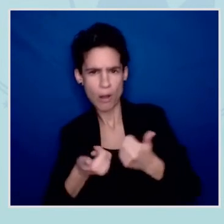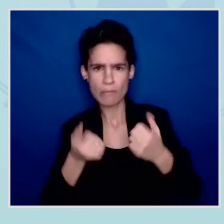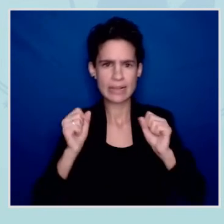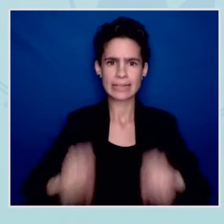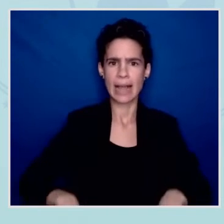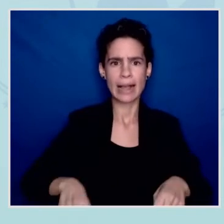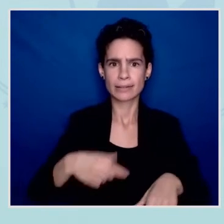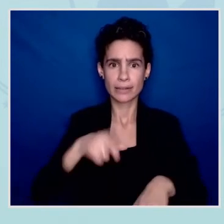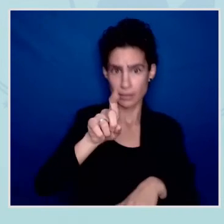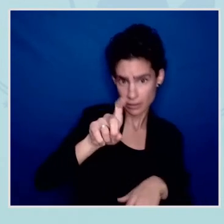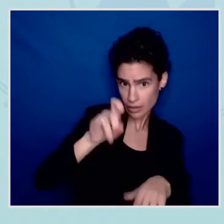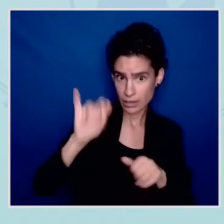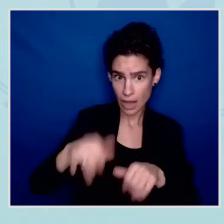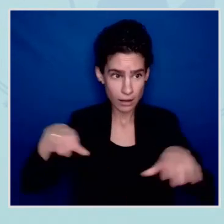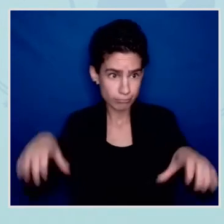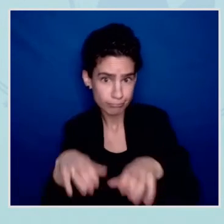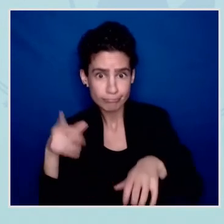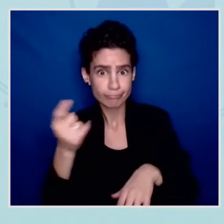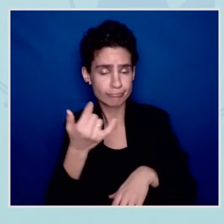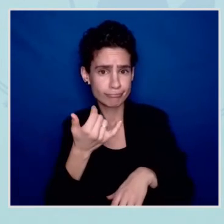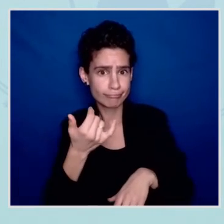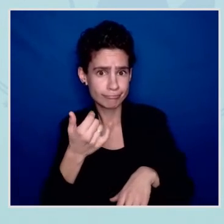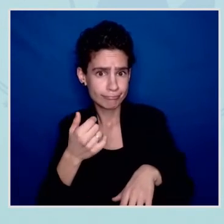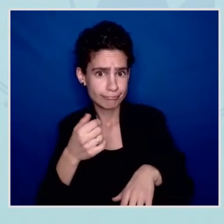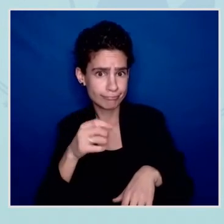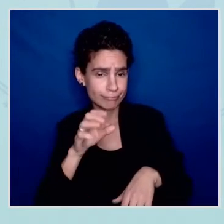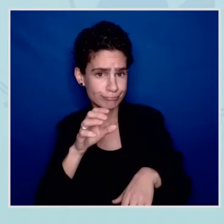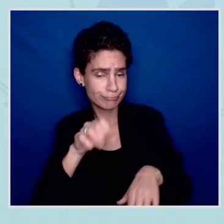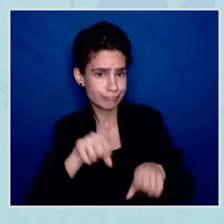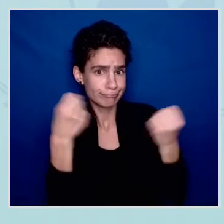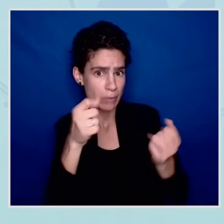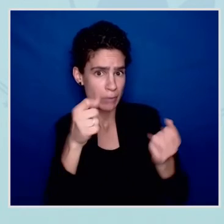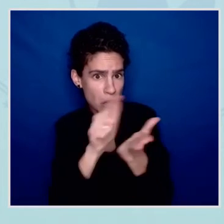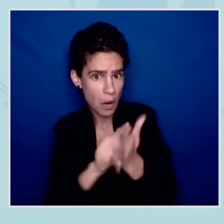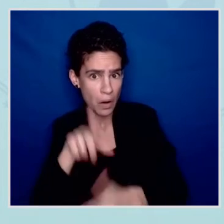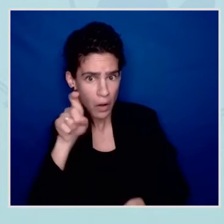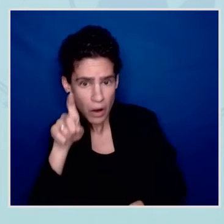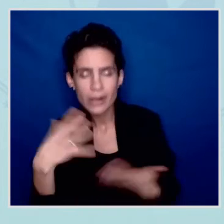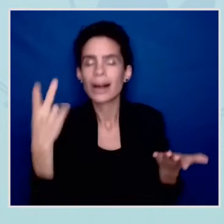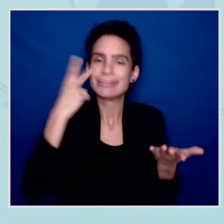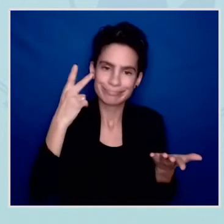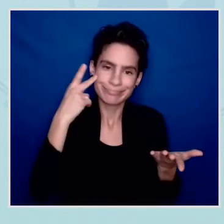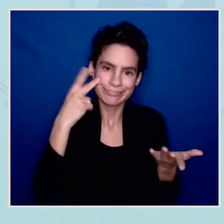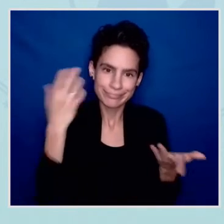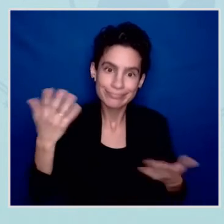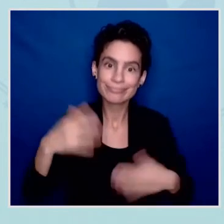INVESTIGATIVE ARMS WILL MAKE JUDGMENTS ABOUT WHO IS